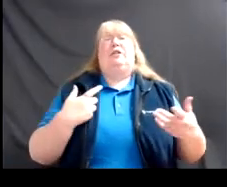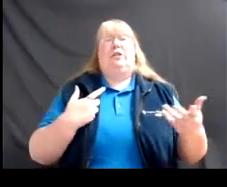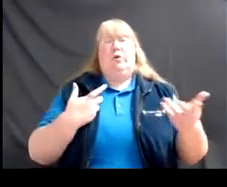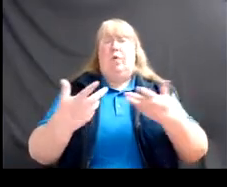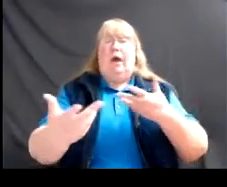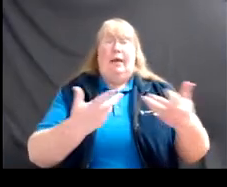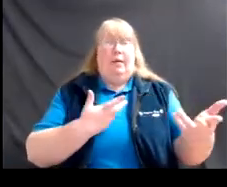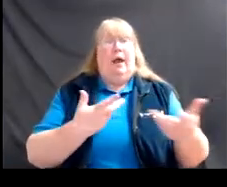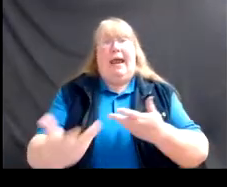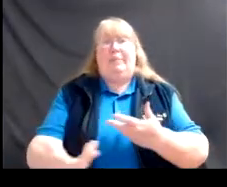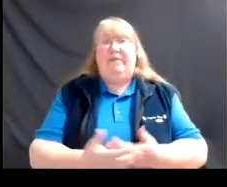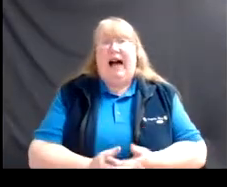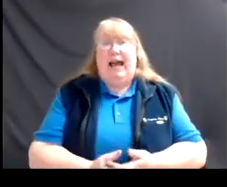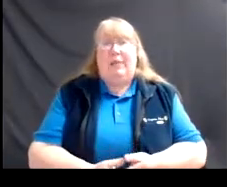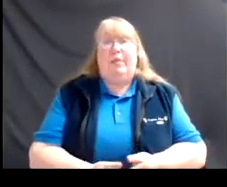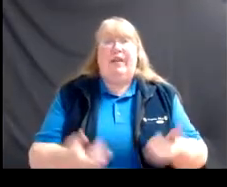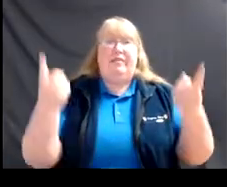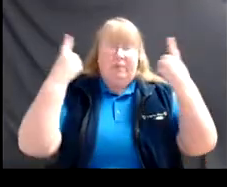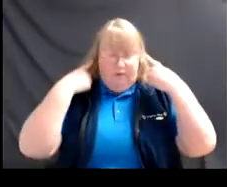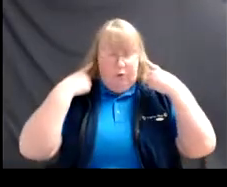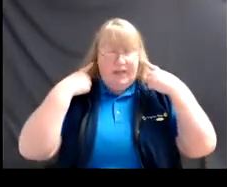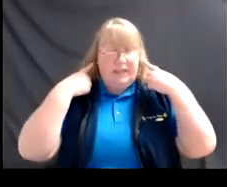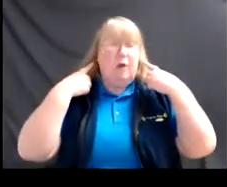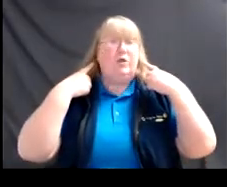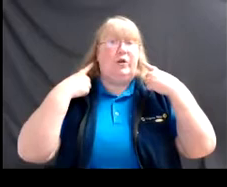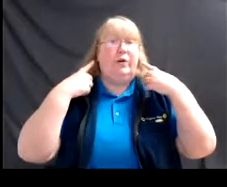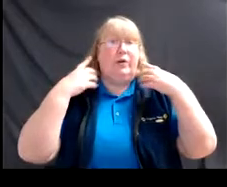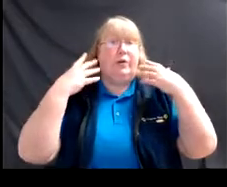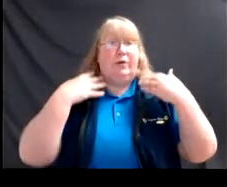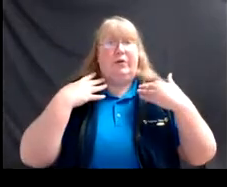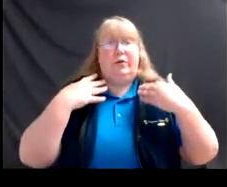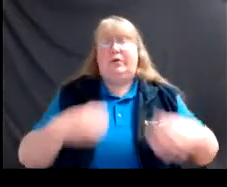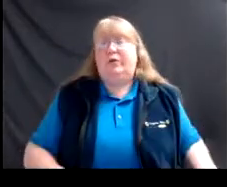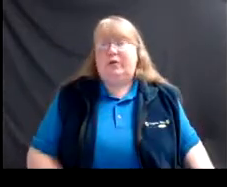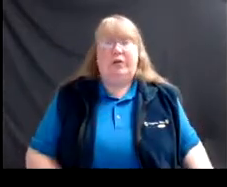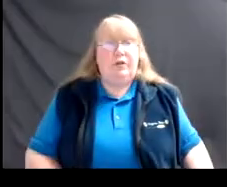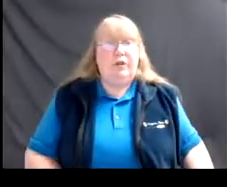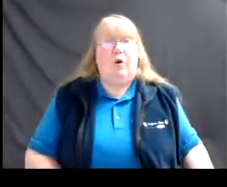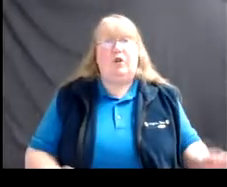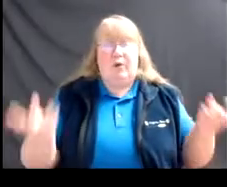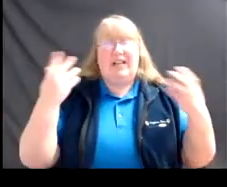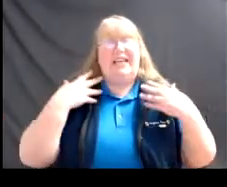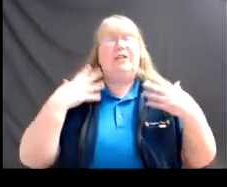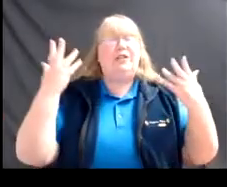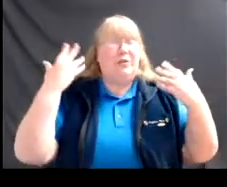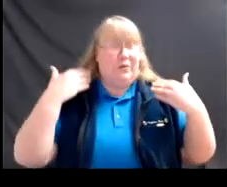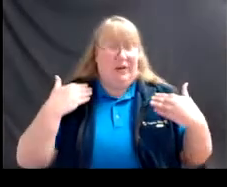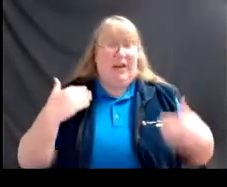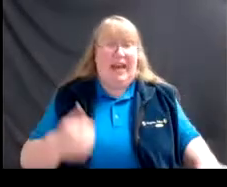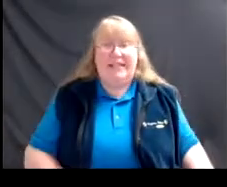to amplify and bring the voice closer or directly into the hearing aids.